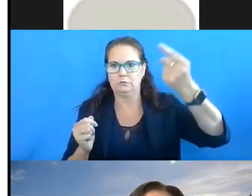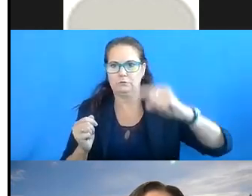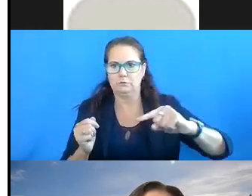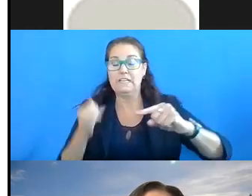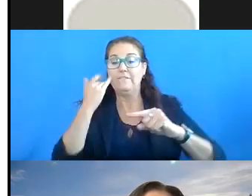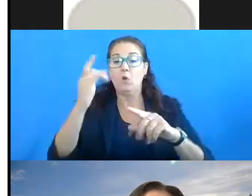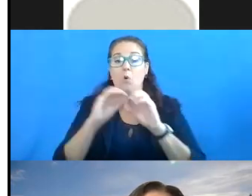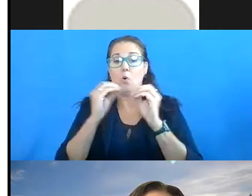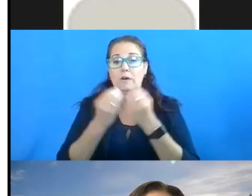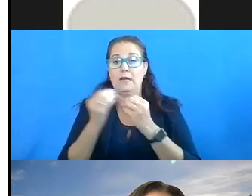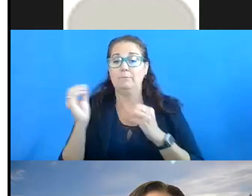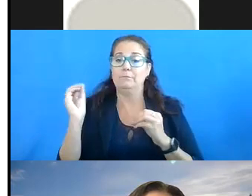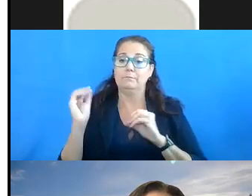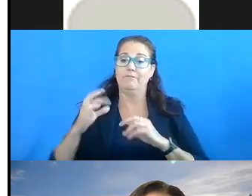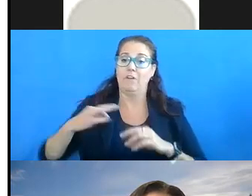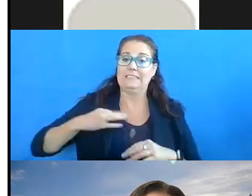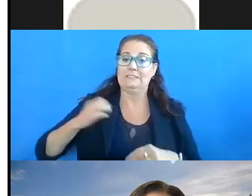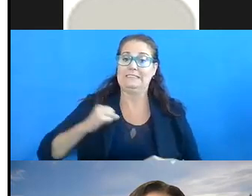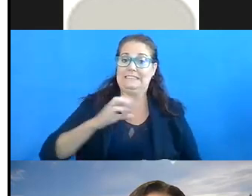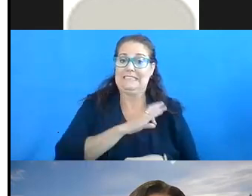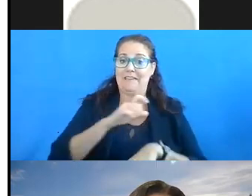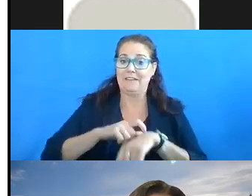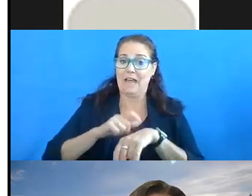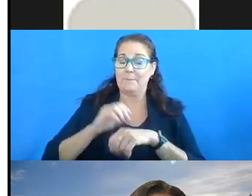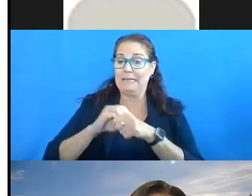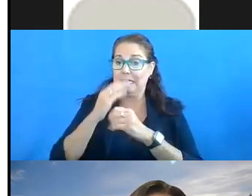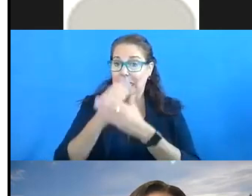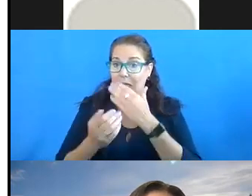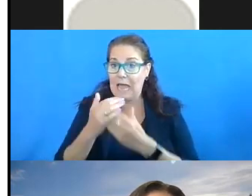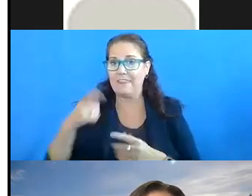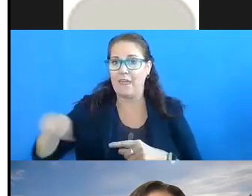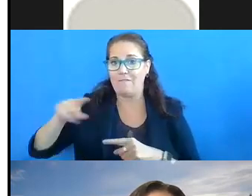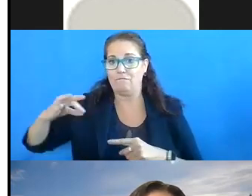putting in staff time, and it’s in-kind you are going to match that down in expenses,